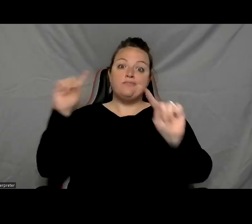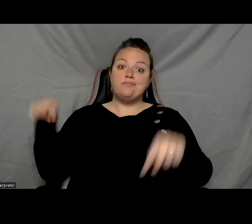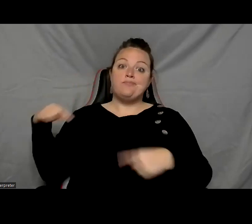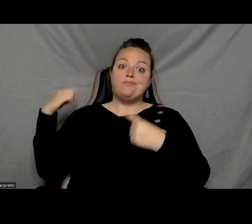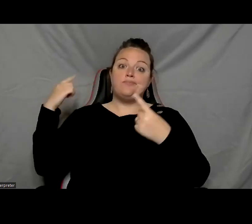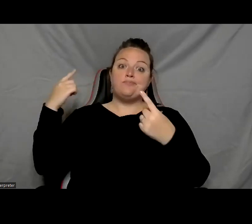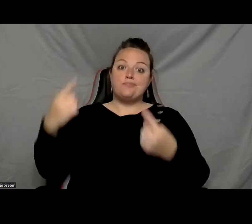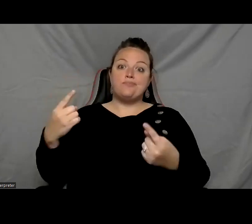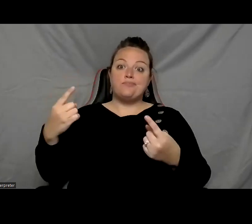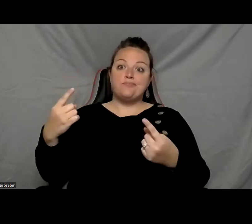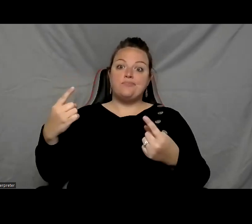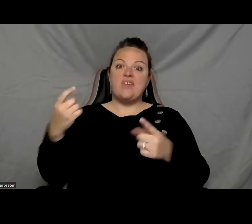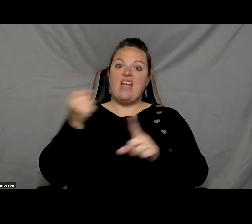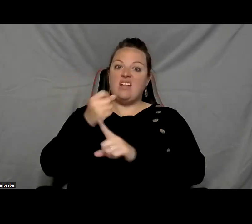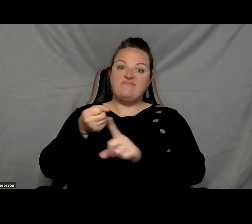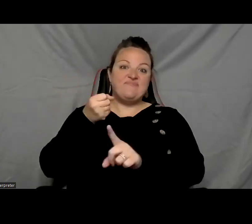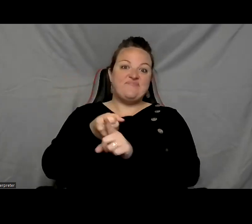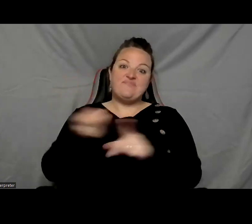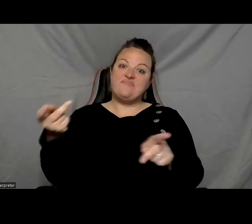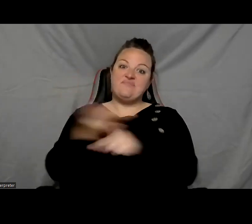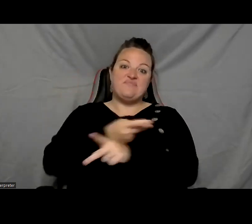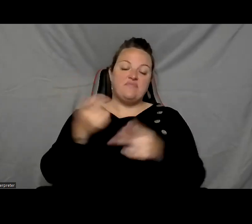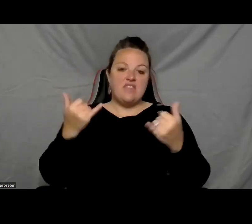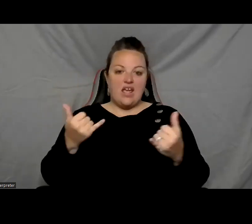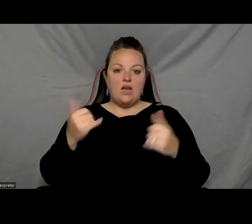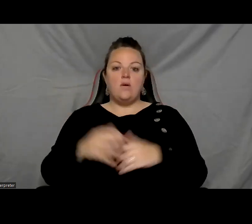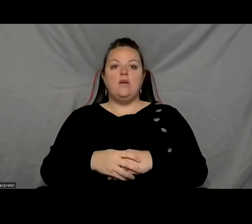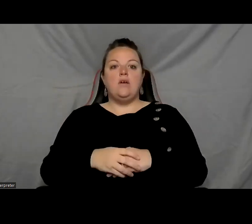to a head. So, I'd like to invite a more open discussion